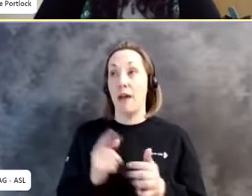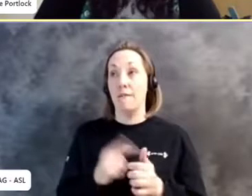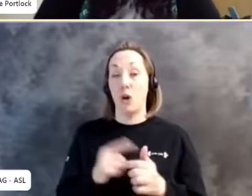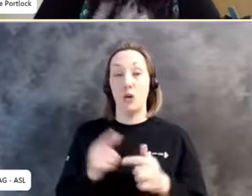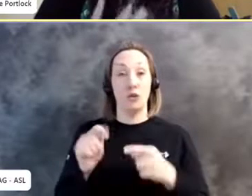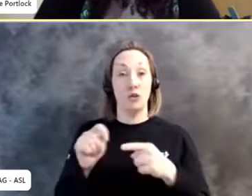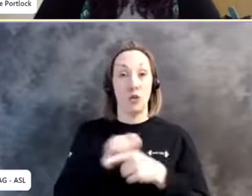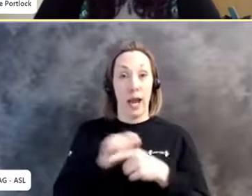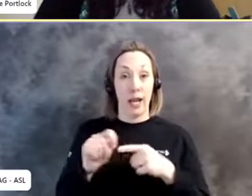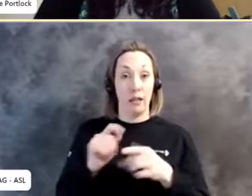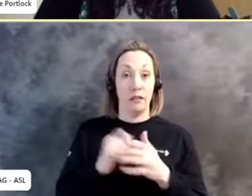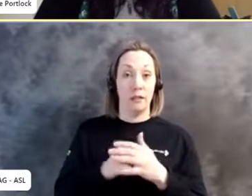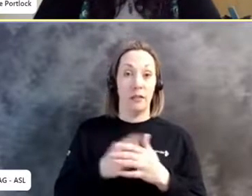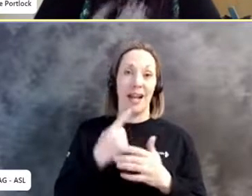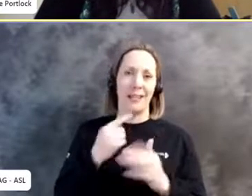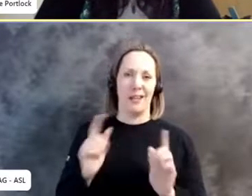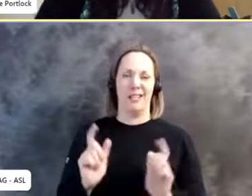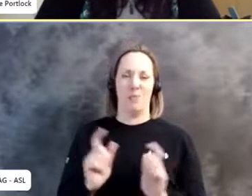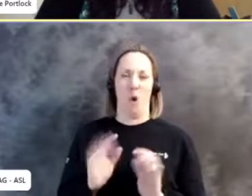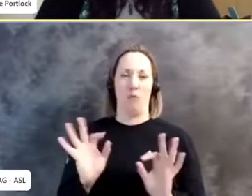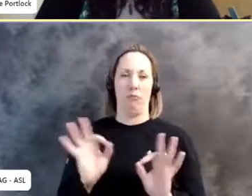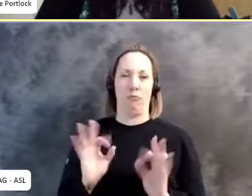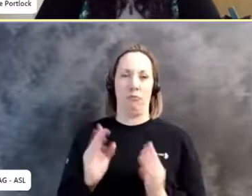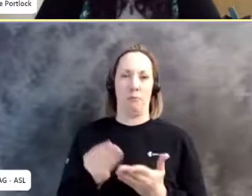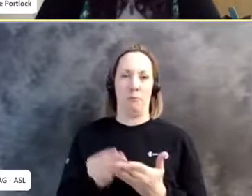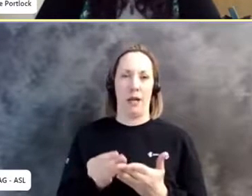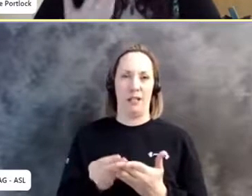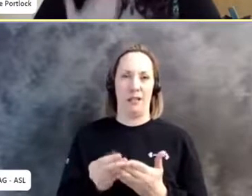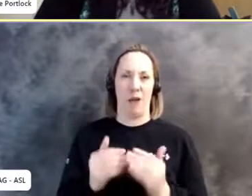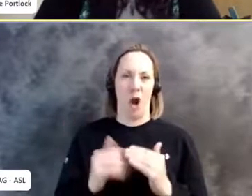small and building overtime can make a difference. Our